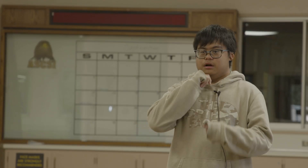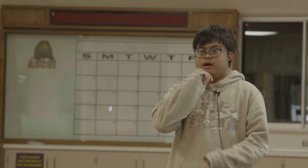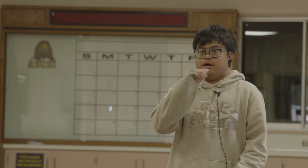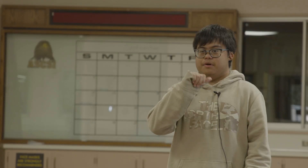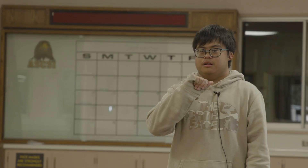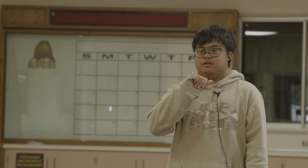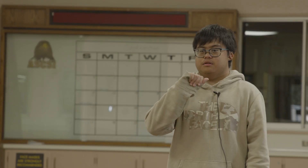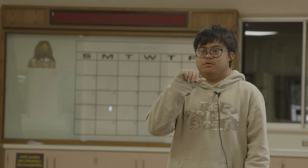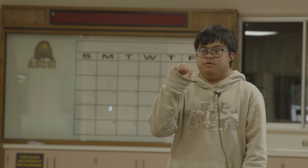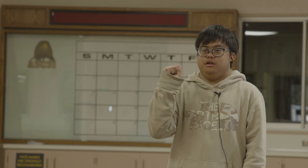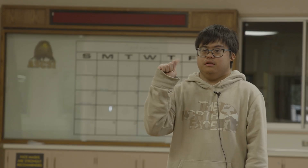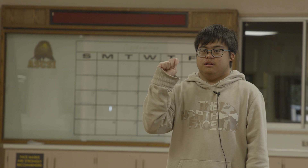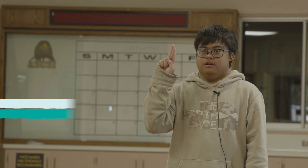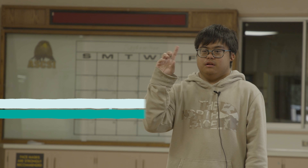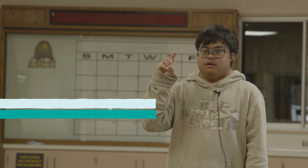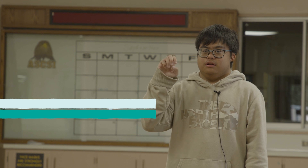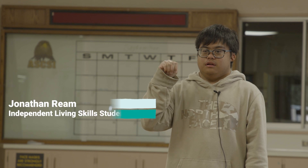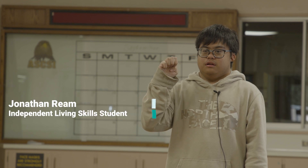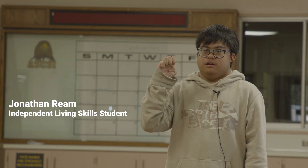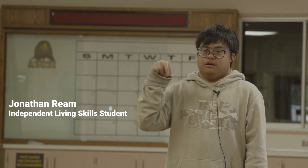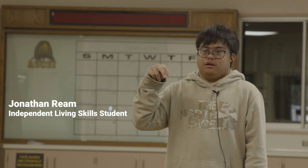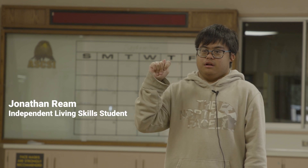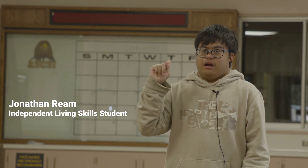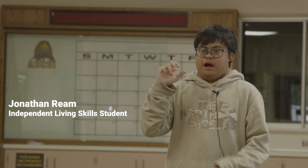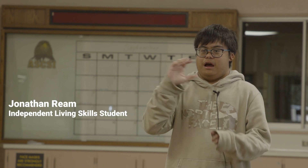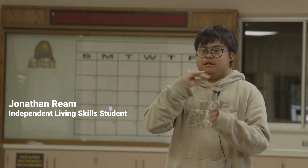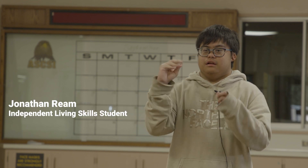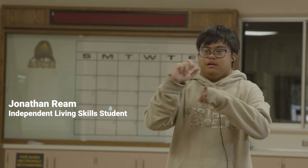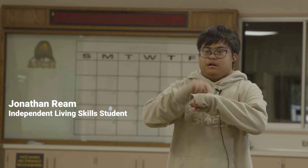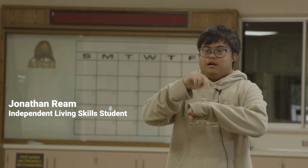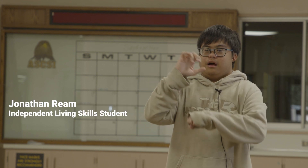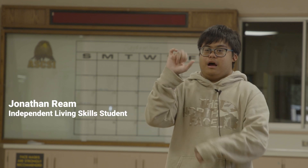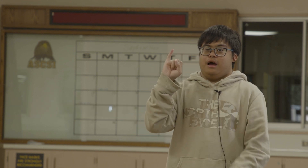I am a student at ISDB.